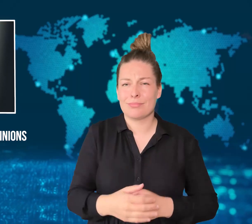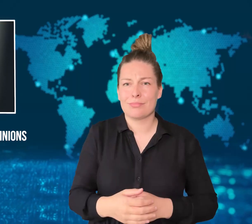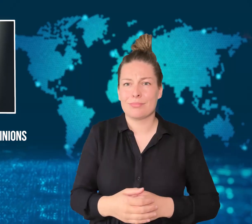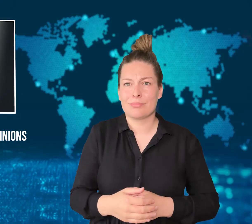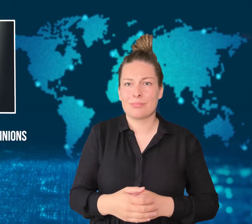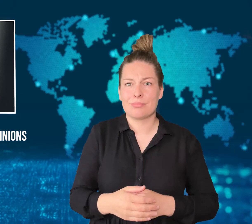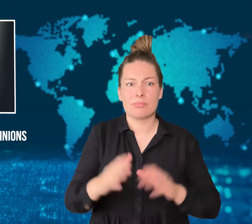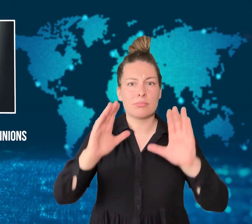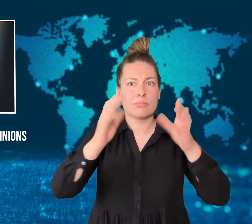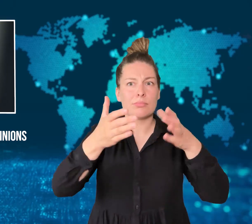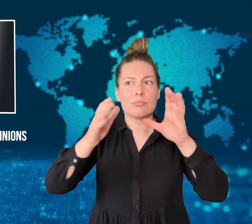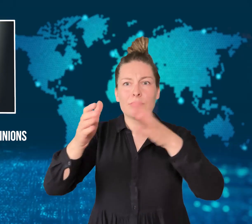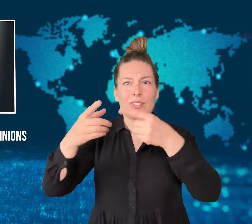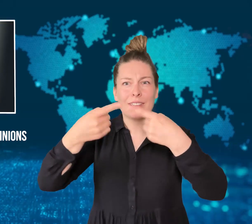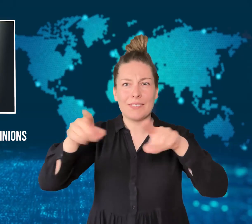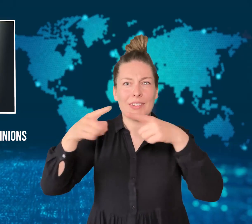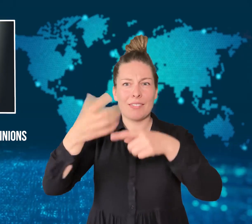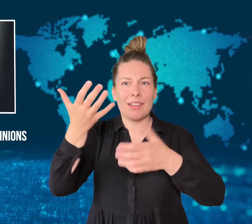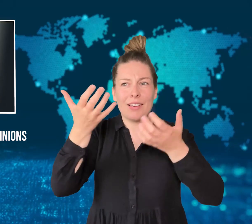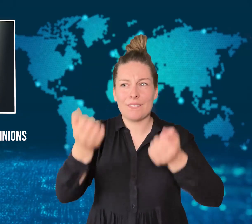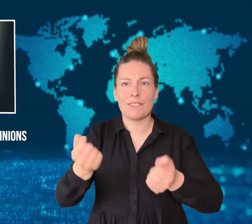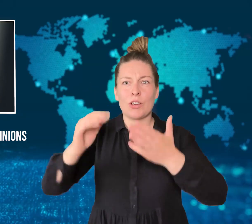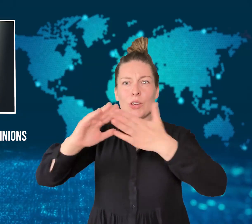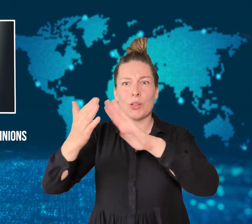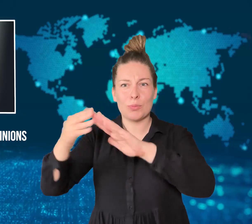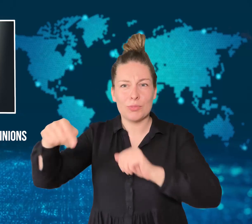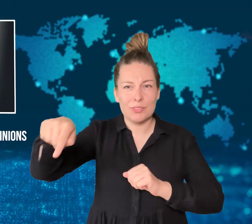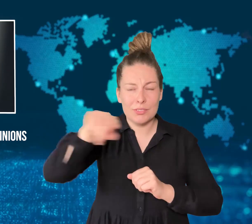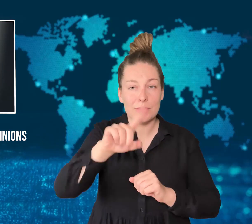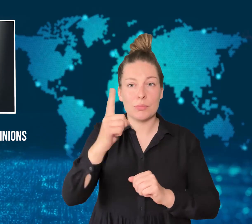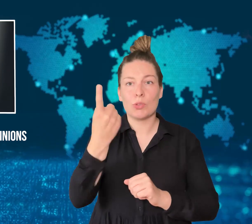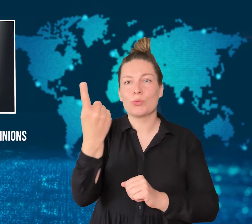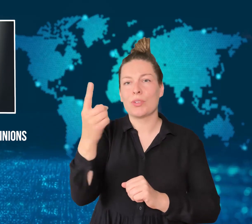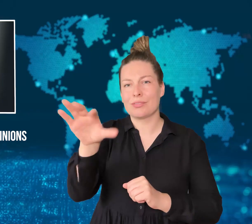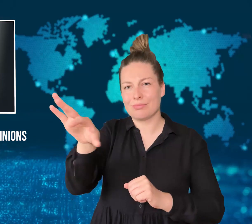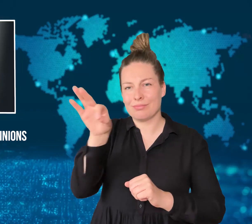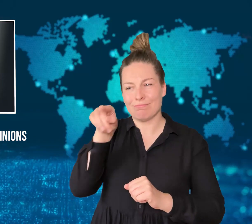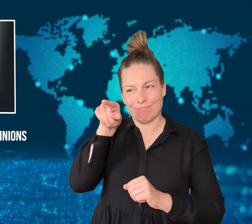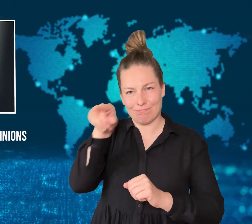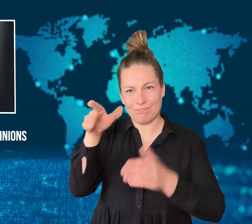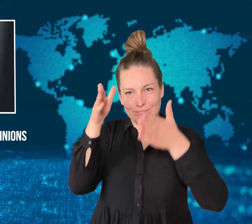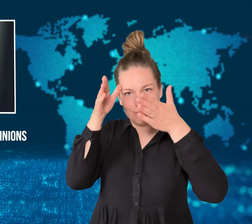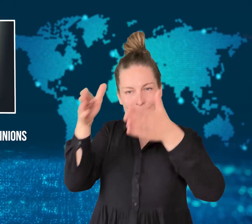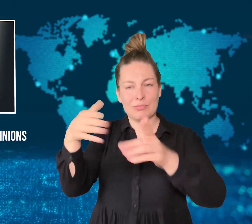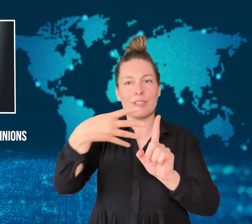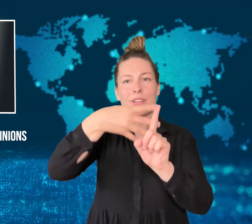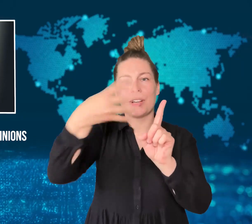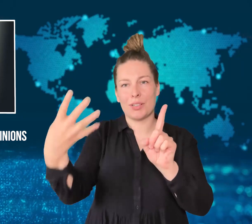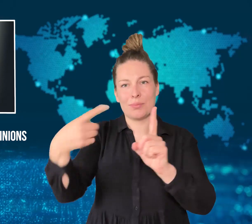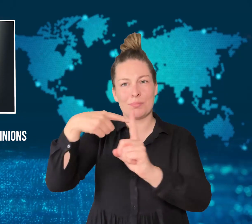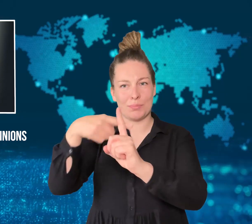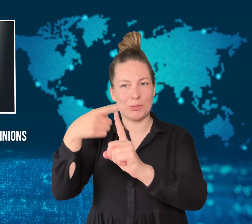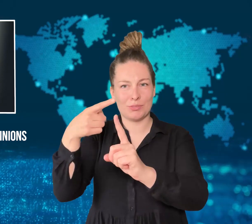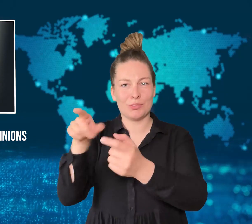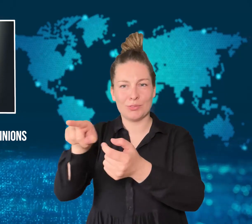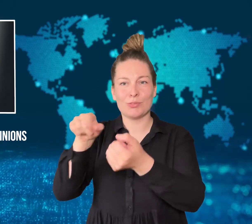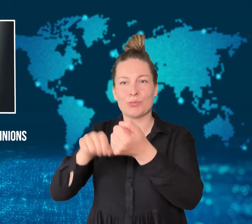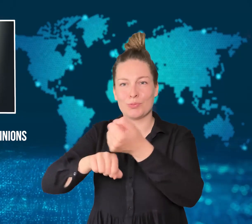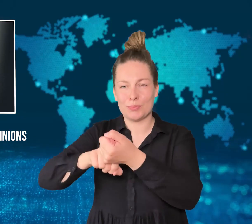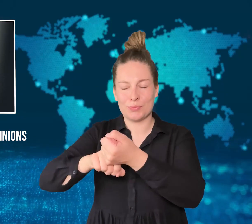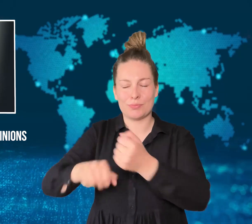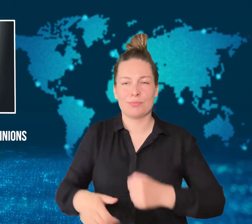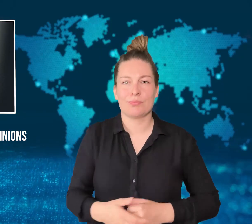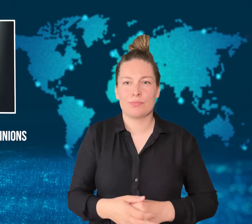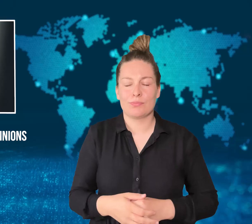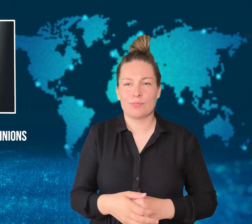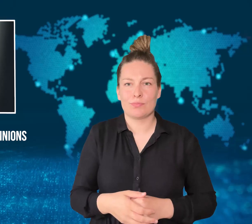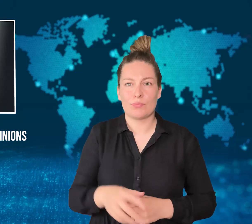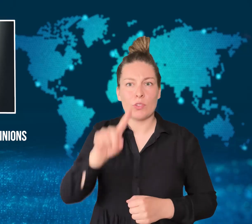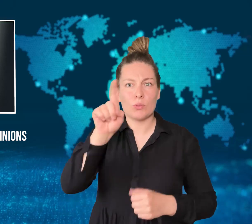discrimination of any kind.